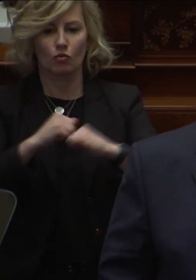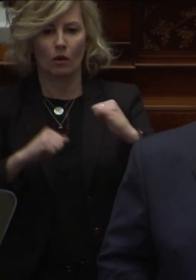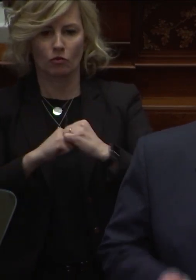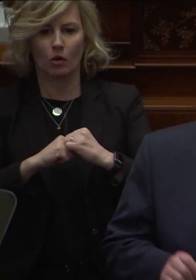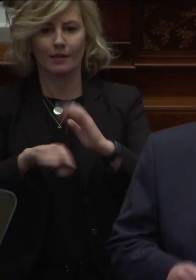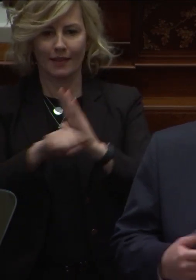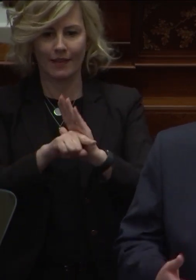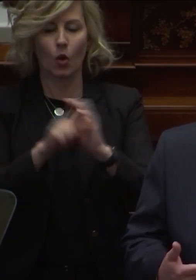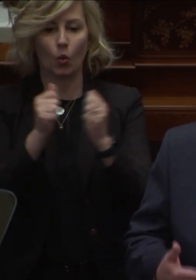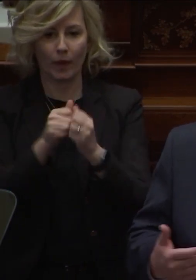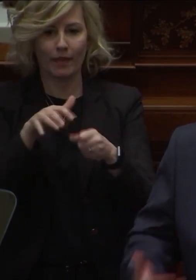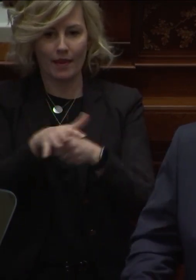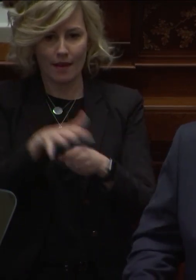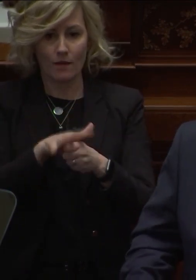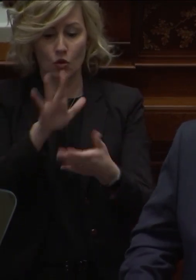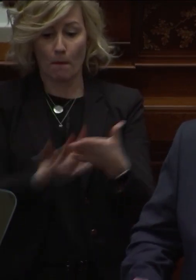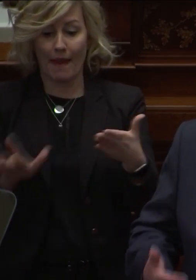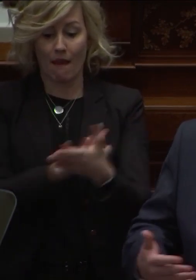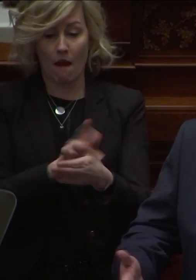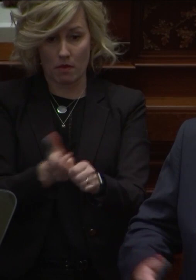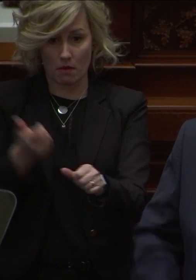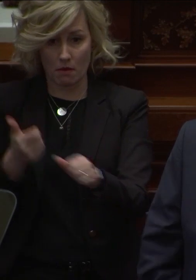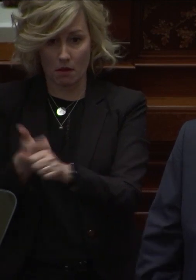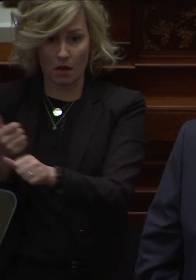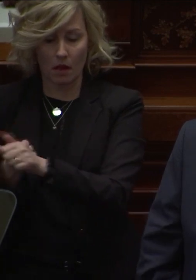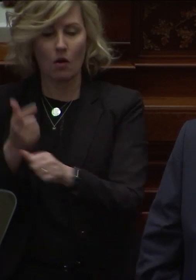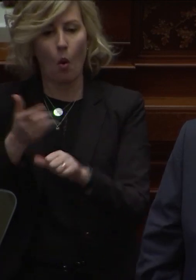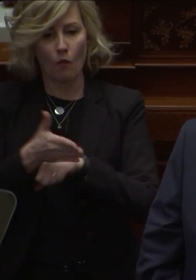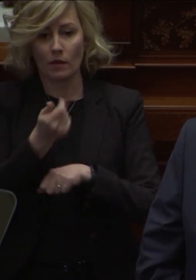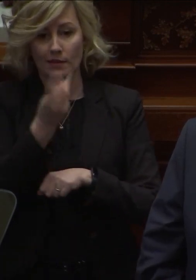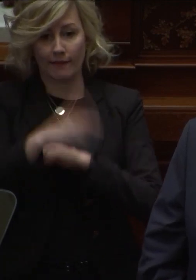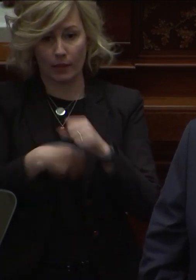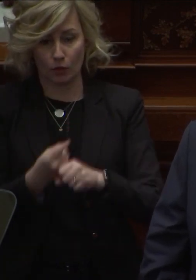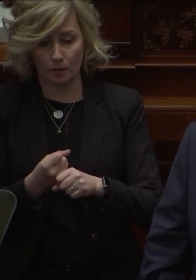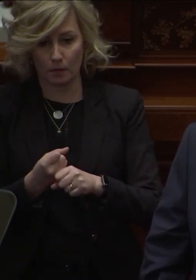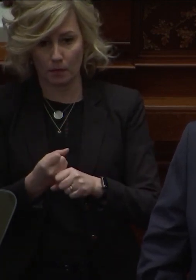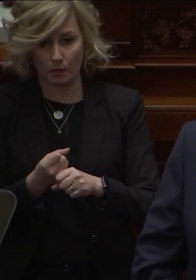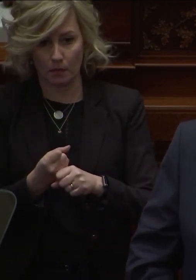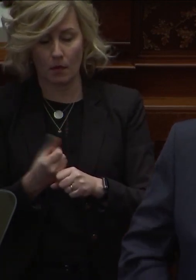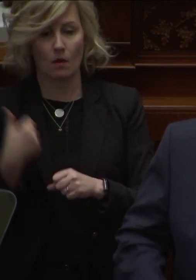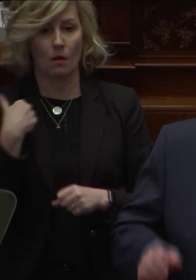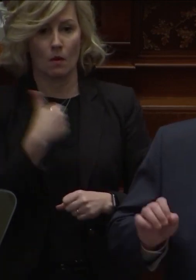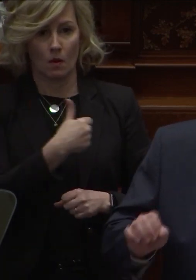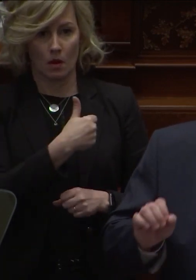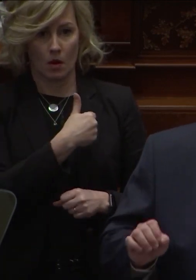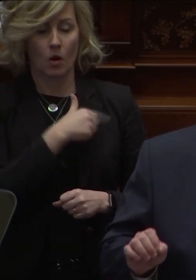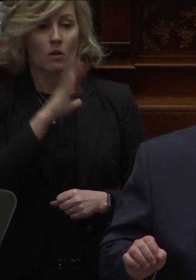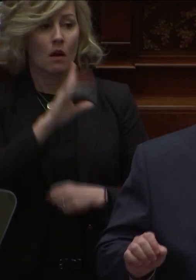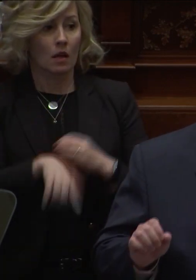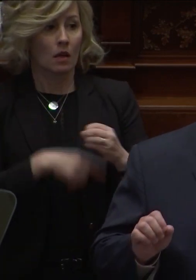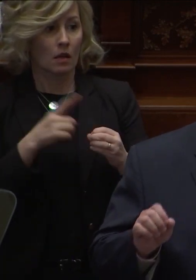LET'S A I DEGREE THAT THERE IS AT LEAST A NEED TO ADDRESS THE STRUCTURAL DEFICIT WITH ENOUGH TO PAYOFF THE BACKLOG OVER